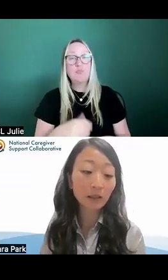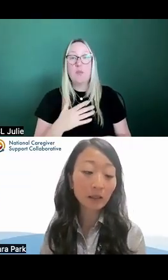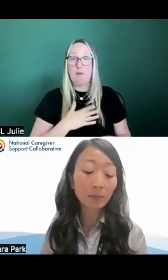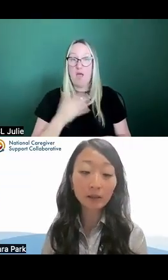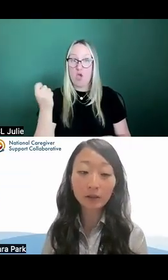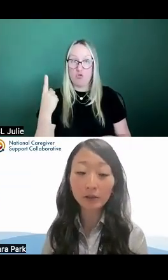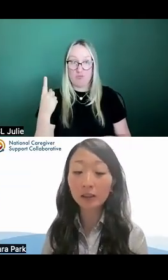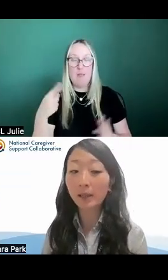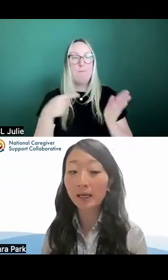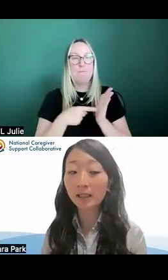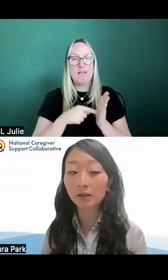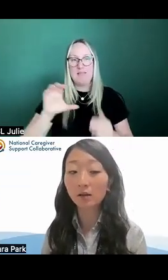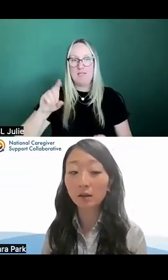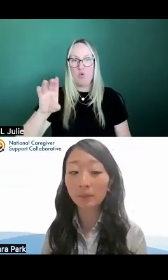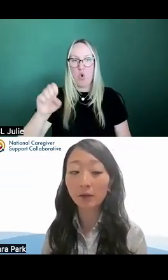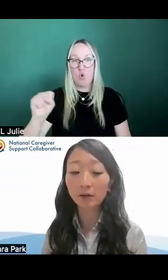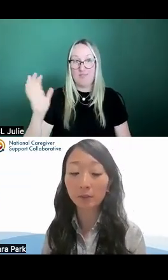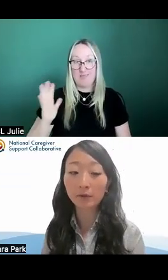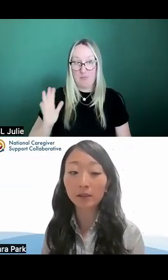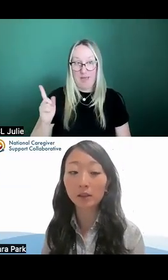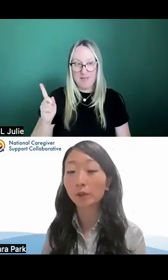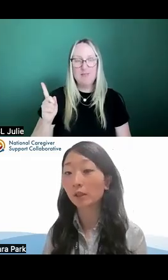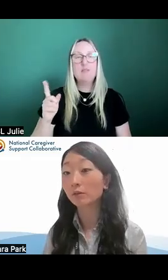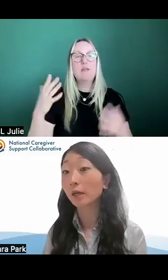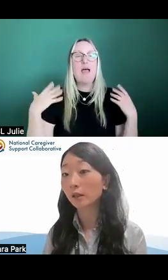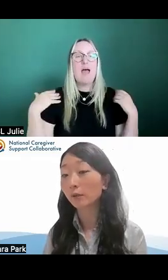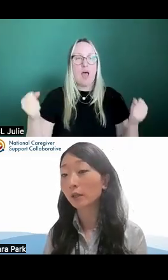the billing codes in the past they're all about healthcare providers working directly with the